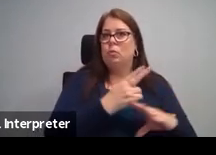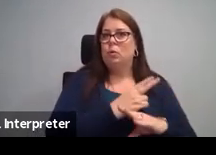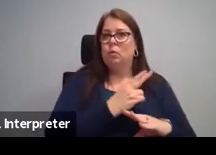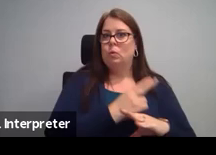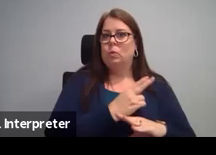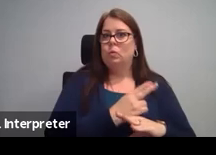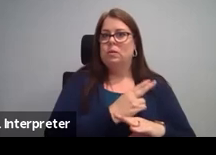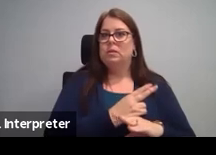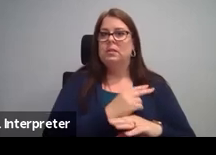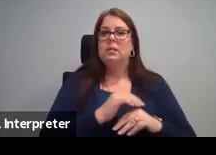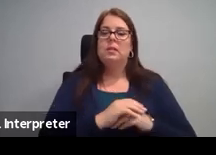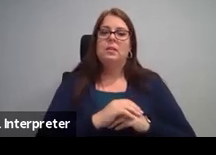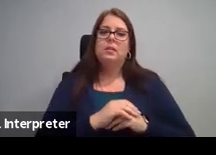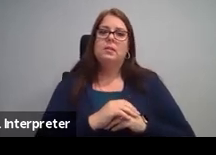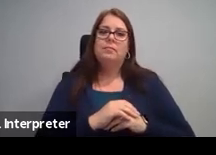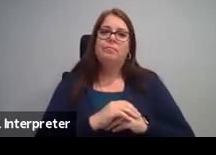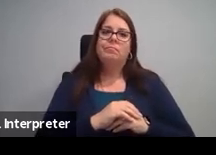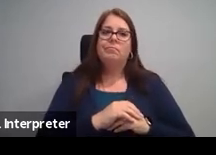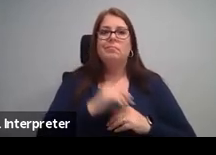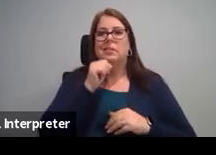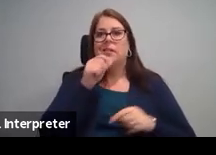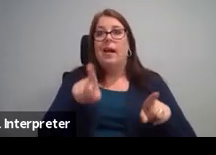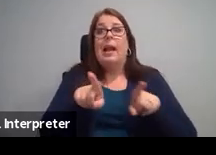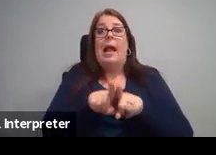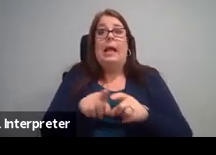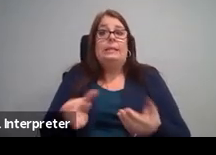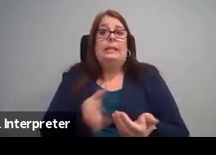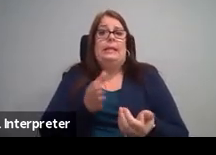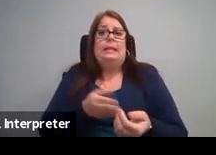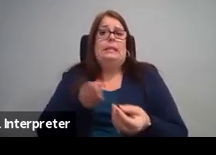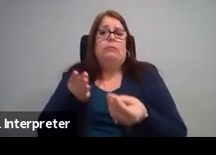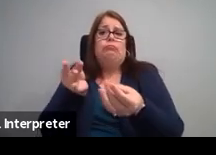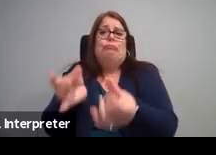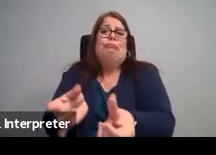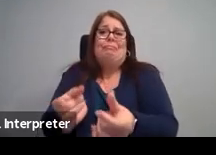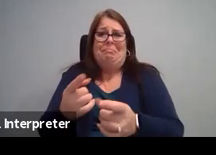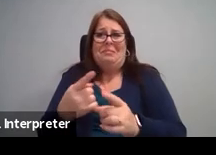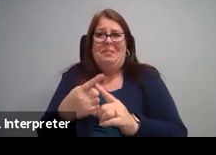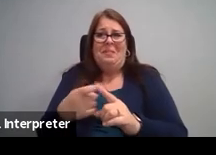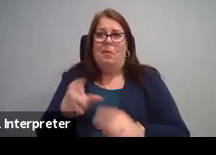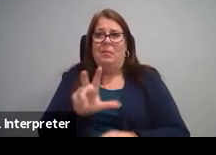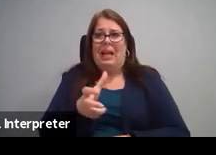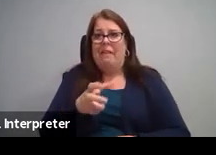Cathy Reznicek: Seamless as just taking it from one instance of Canvas to another, but it can be done. Laurie Arnold: Yeah.